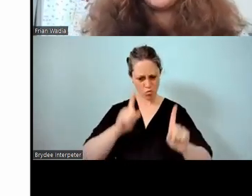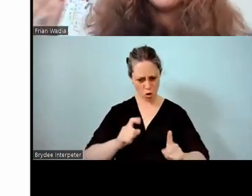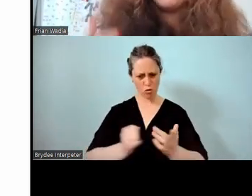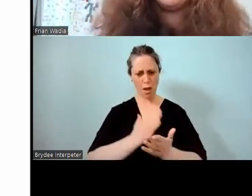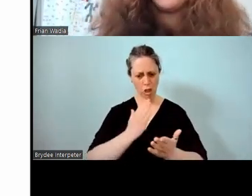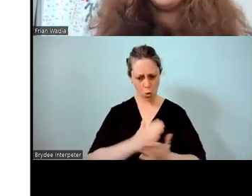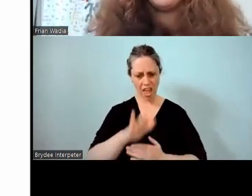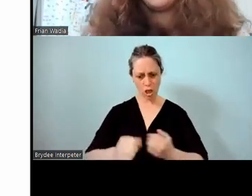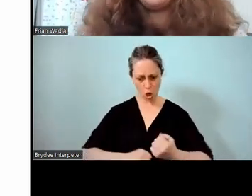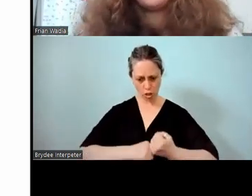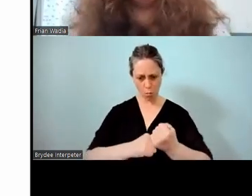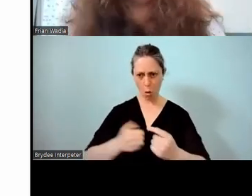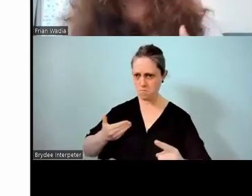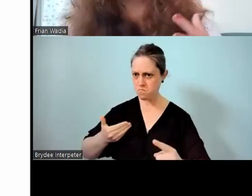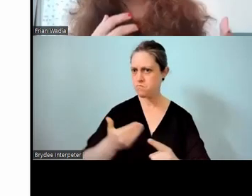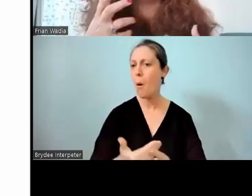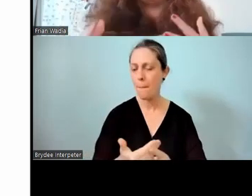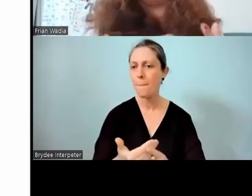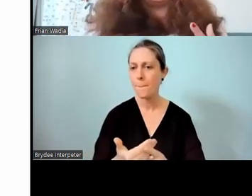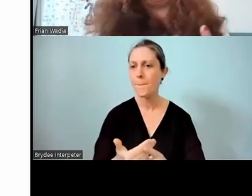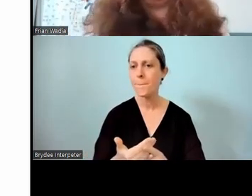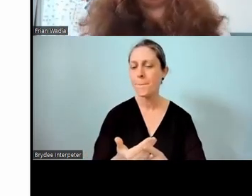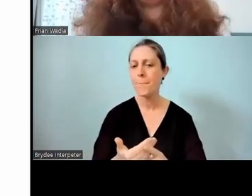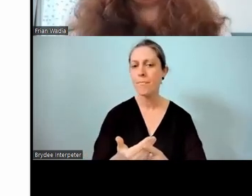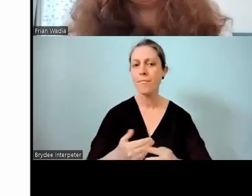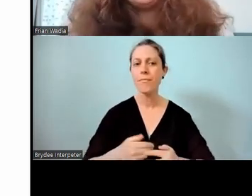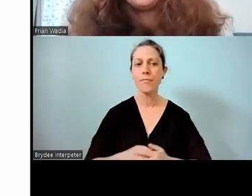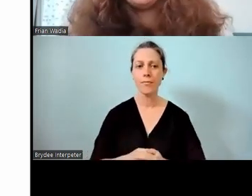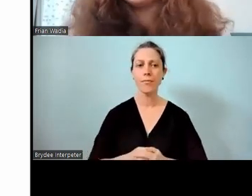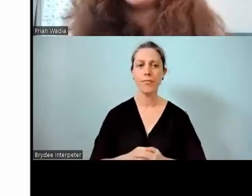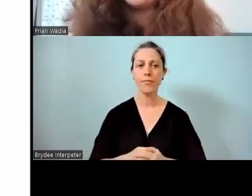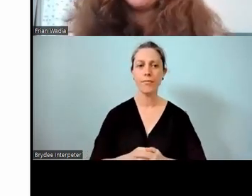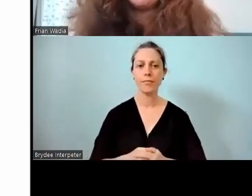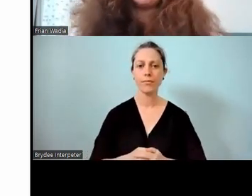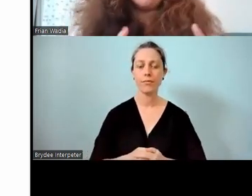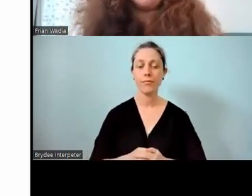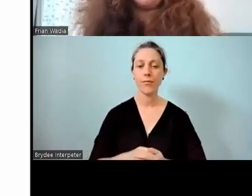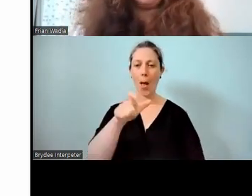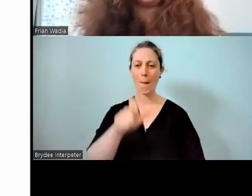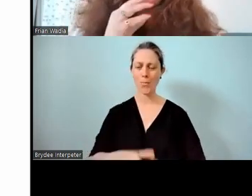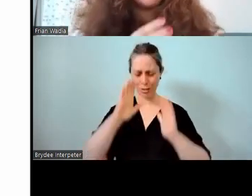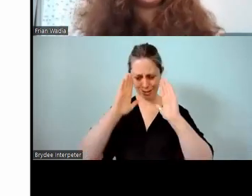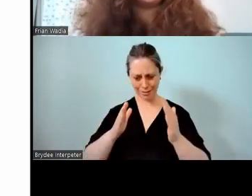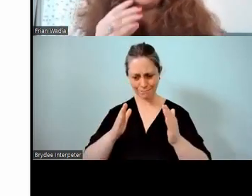How can you educate yourself better to support the child early on? Person centred is all about those targeted,